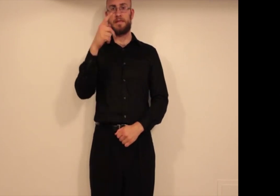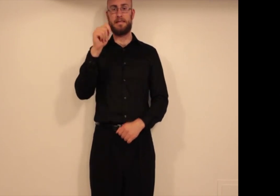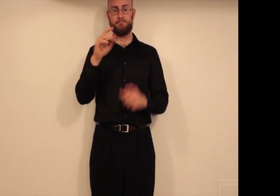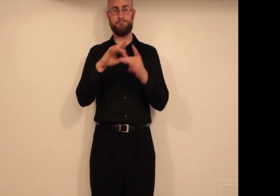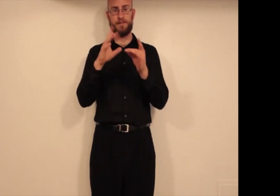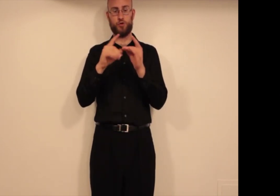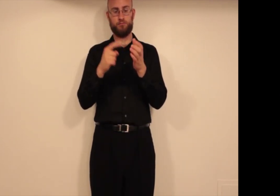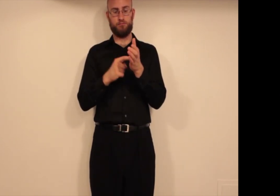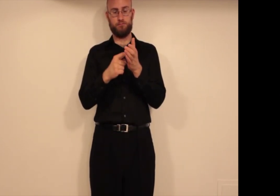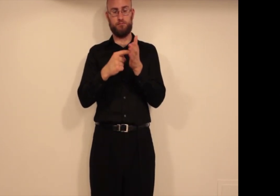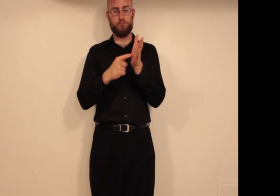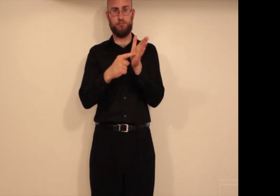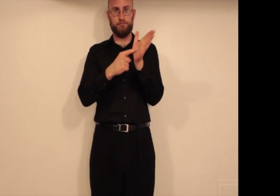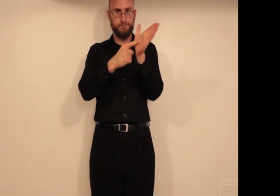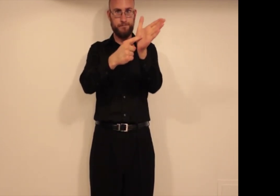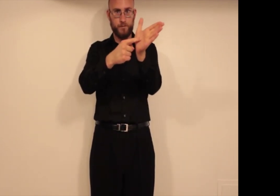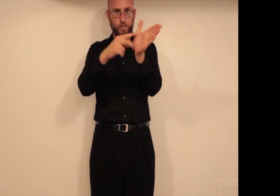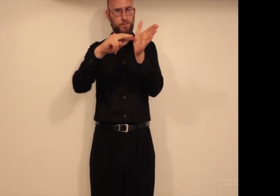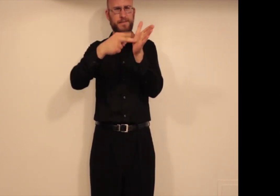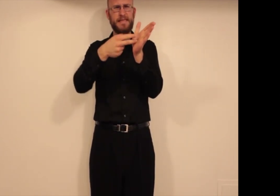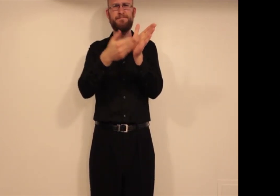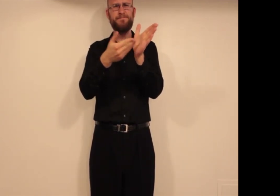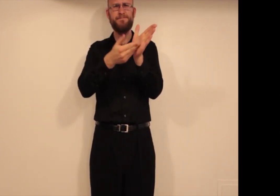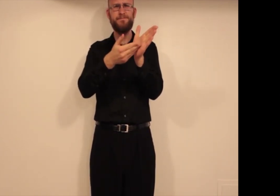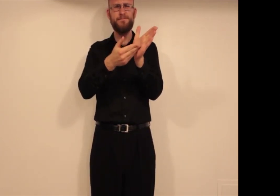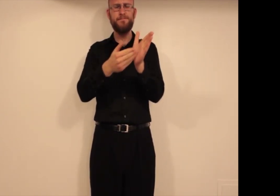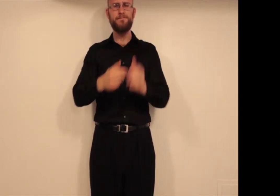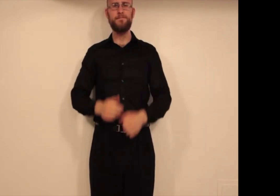What does this text mean?